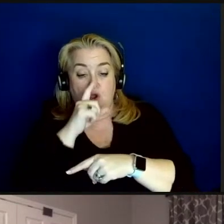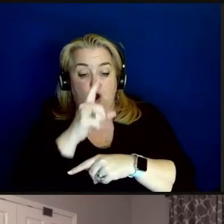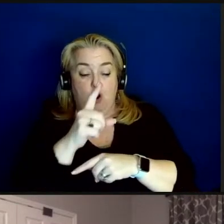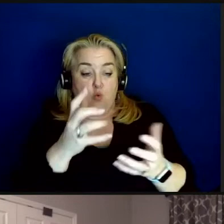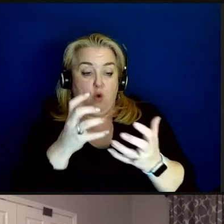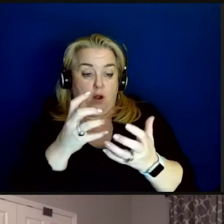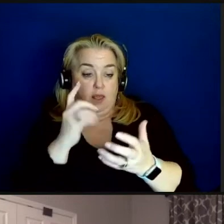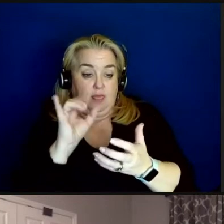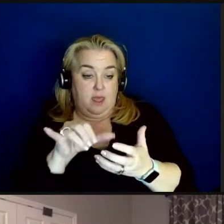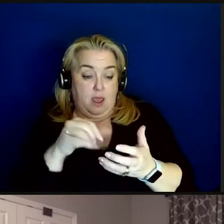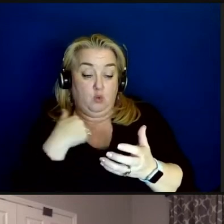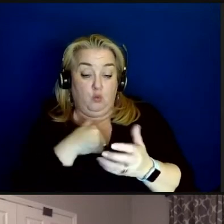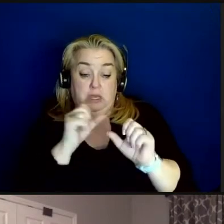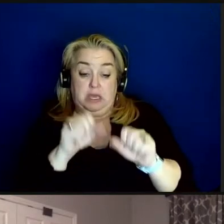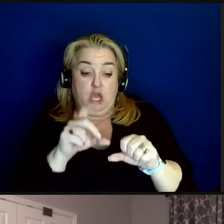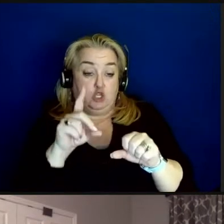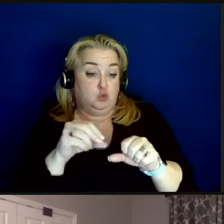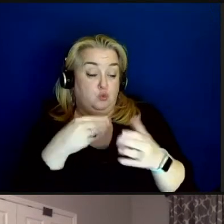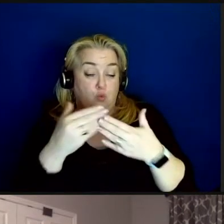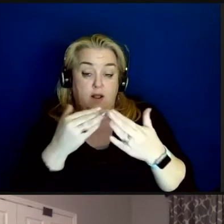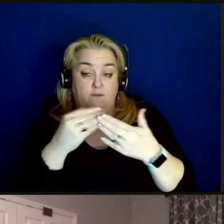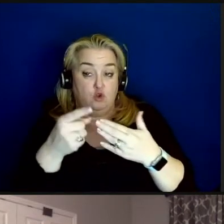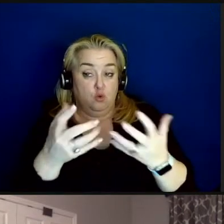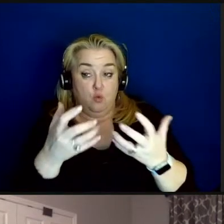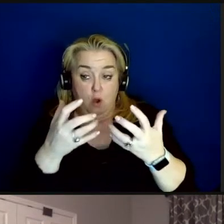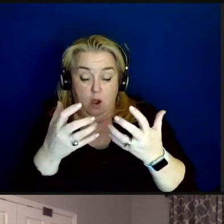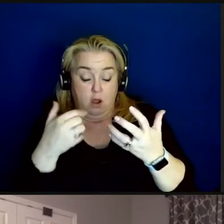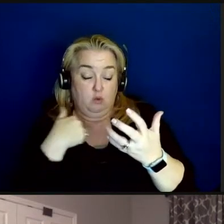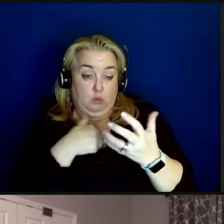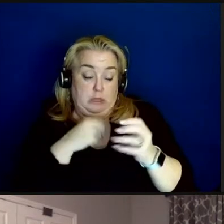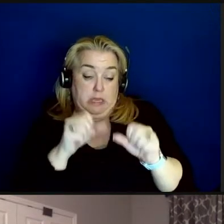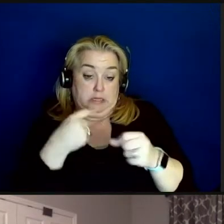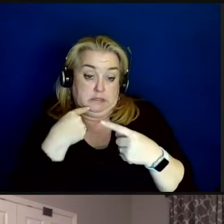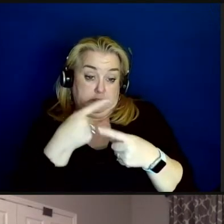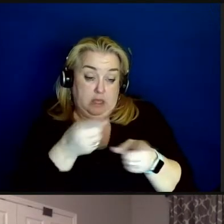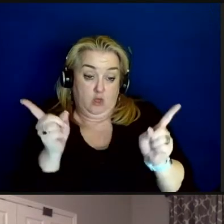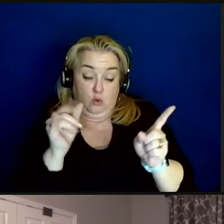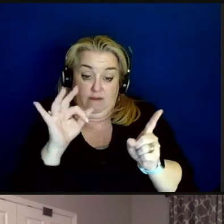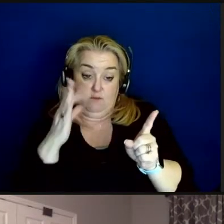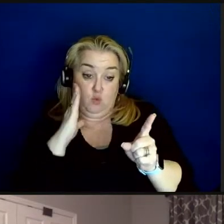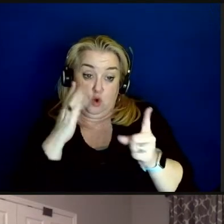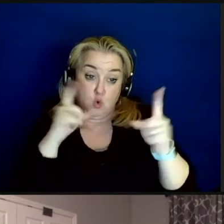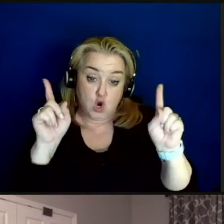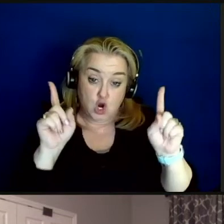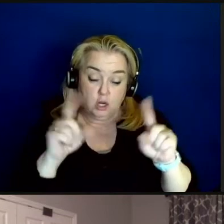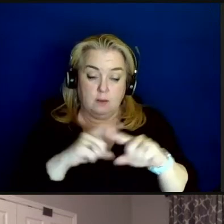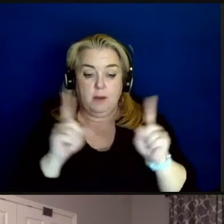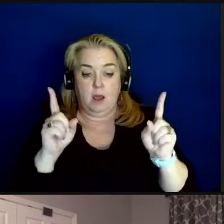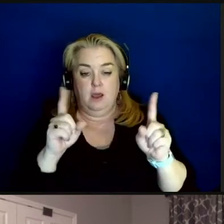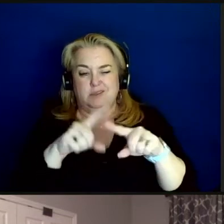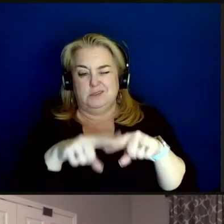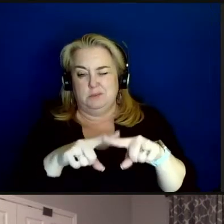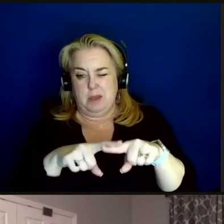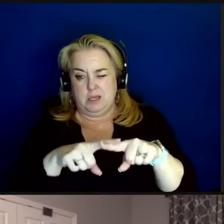SERVICE ENHANCEMENT